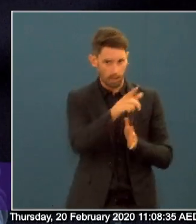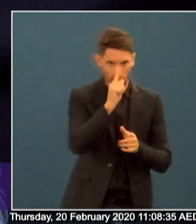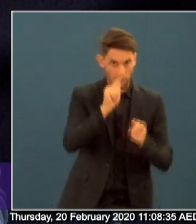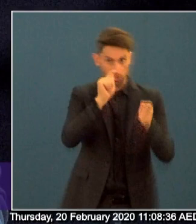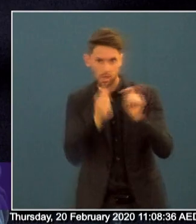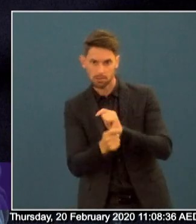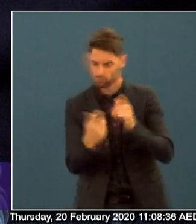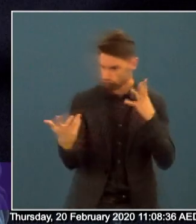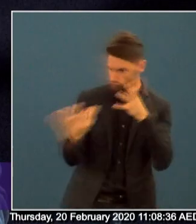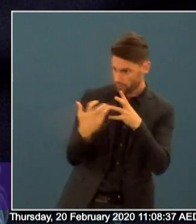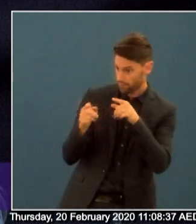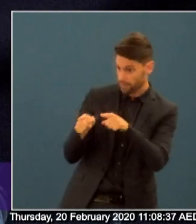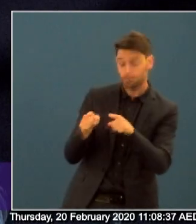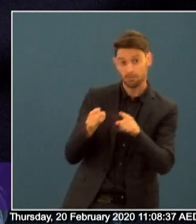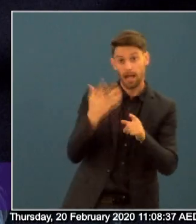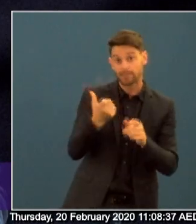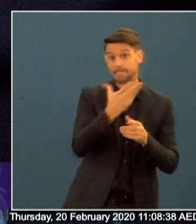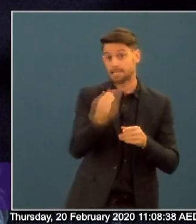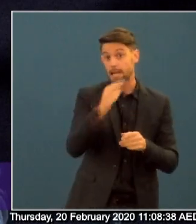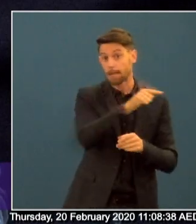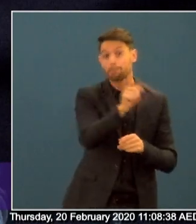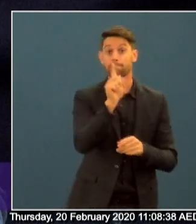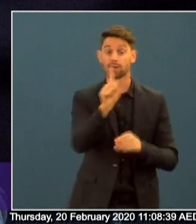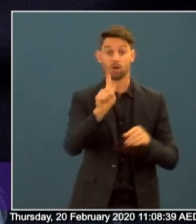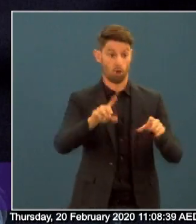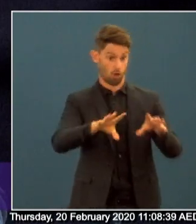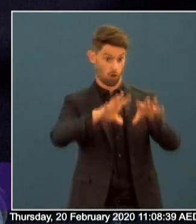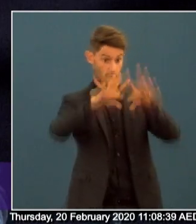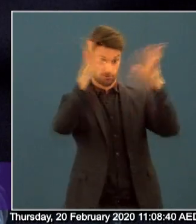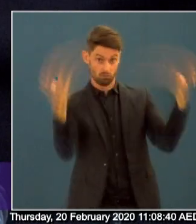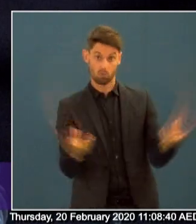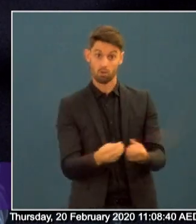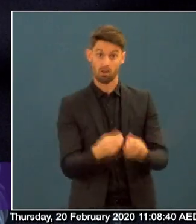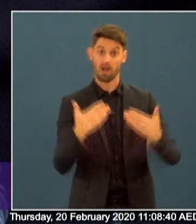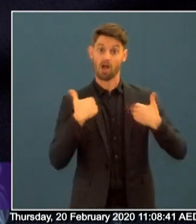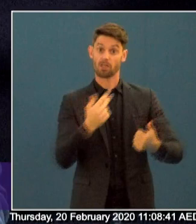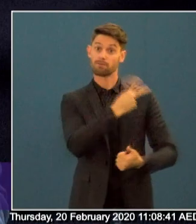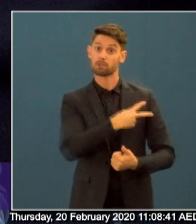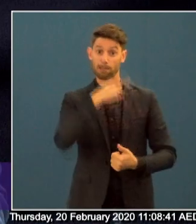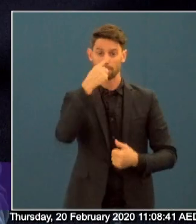But, on the whole, I think our medical profession lacks the knowledge, skills and attitudes